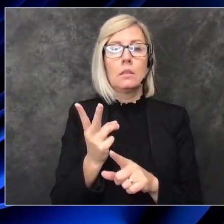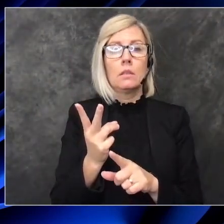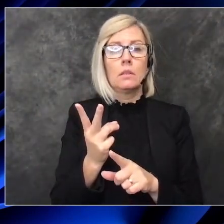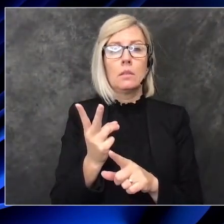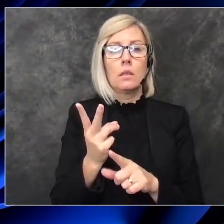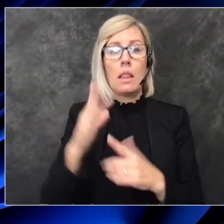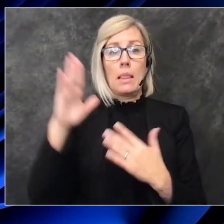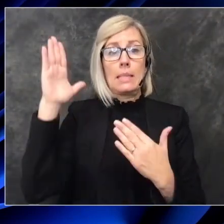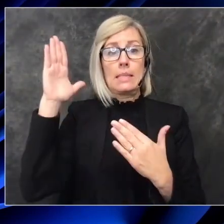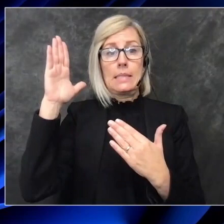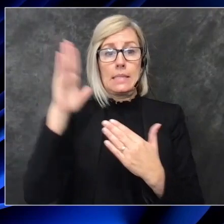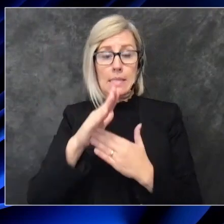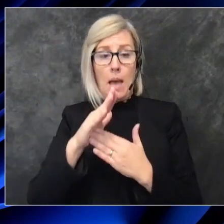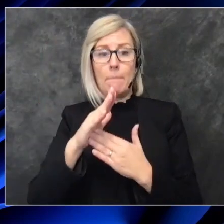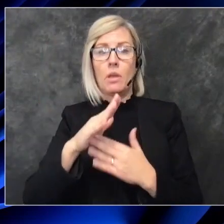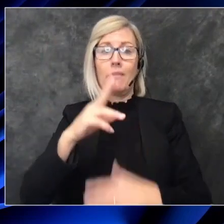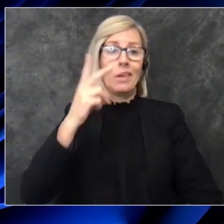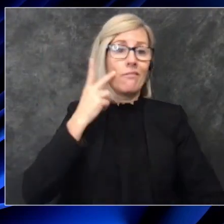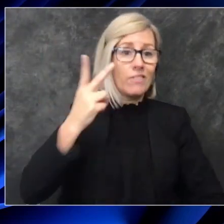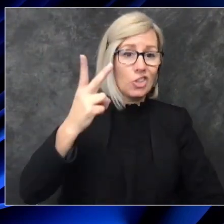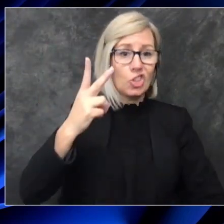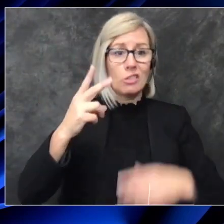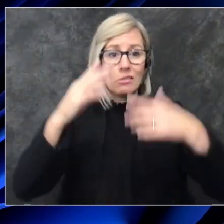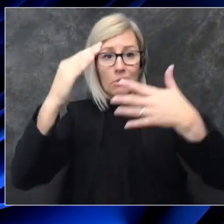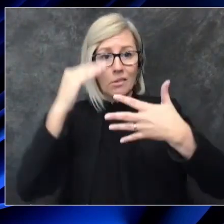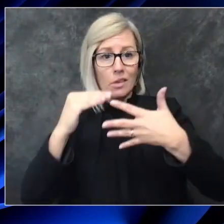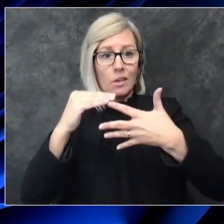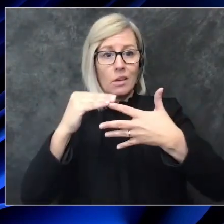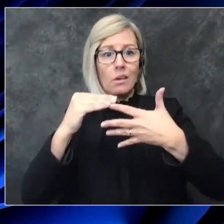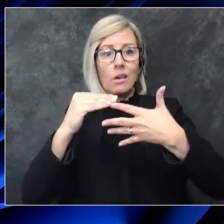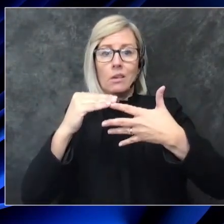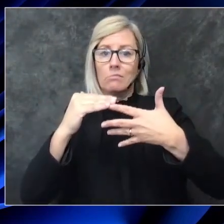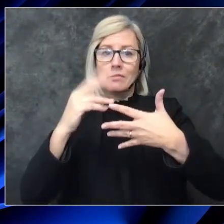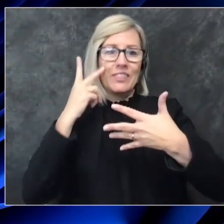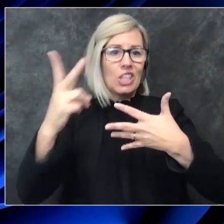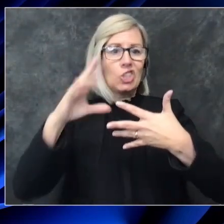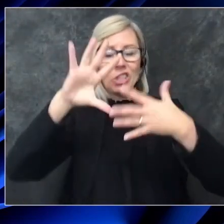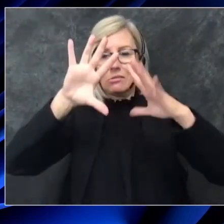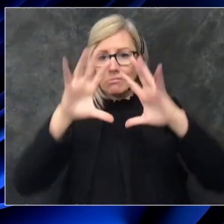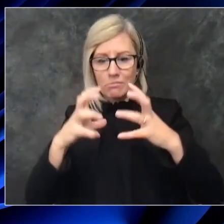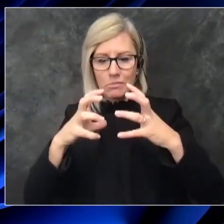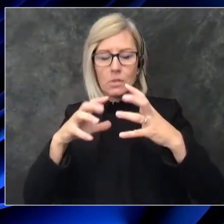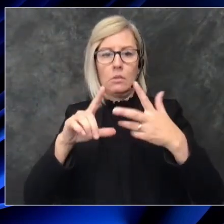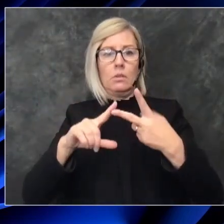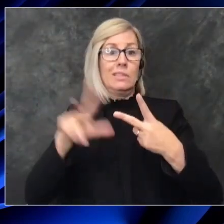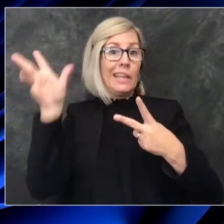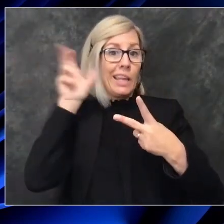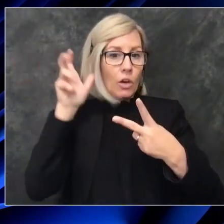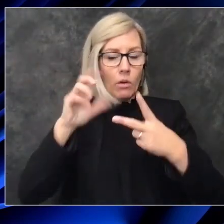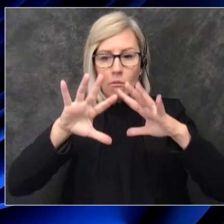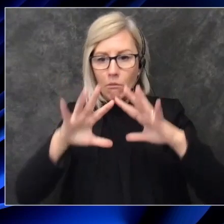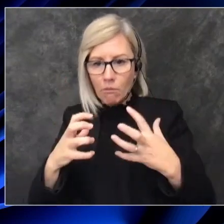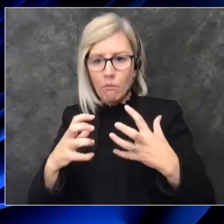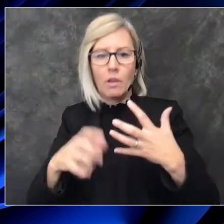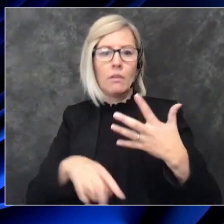and then there is a group of elements. Provision below that there is hearing and several for hearing and below